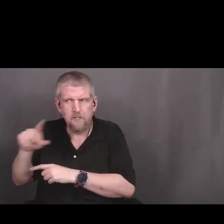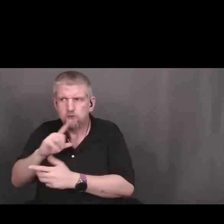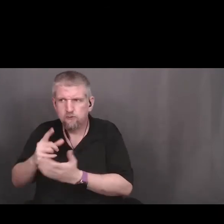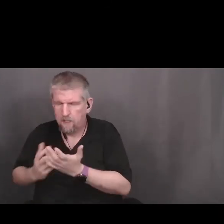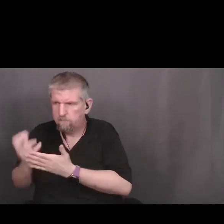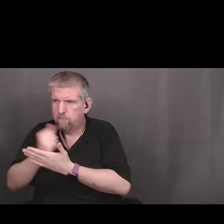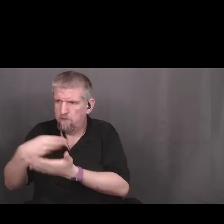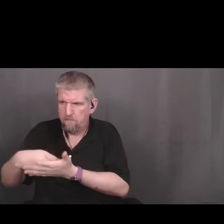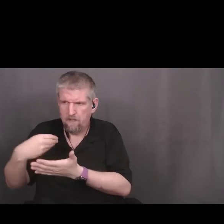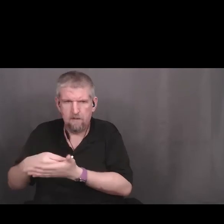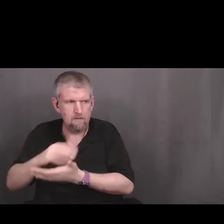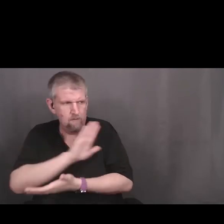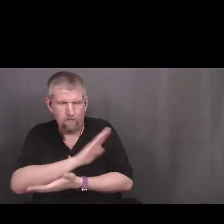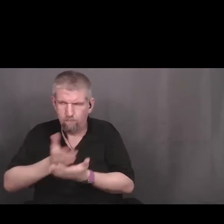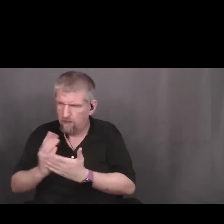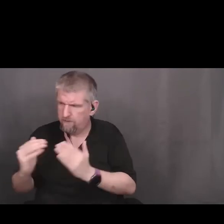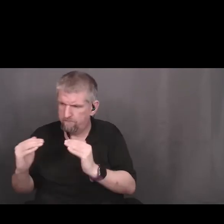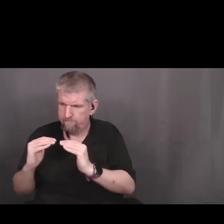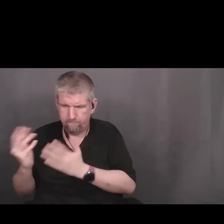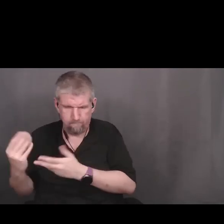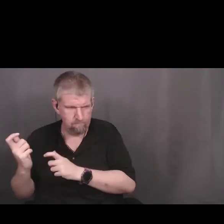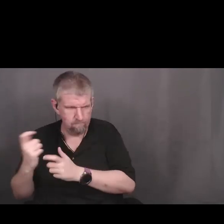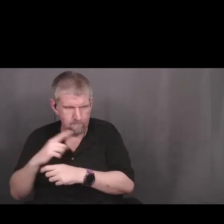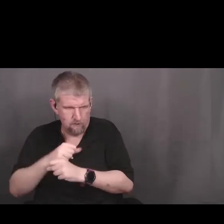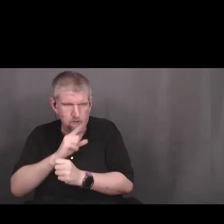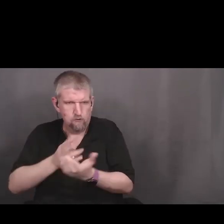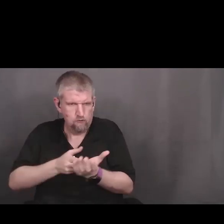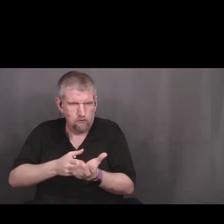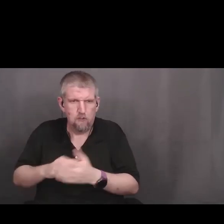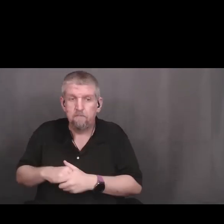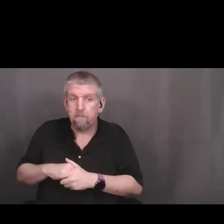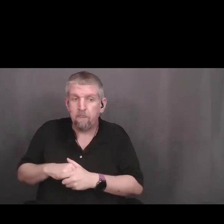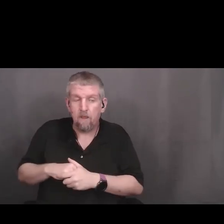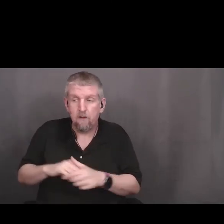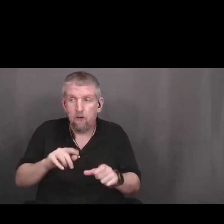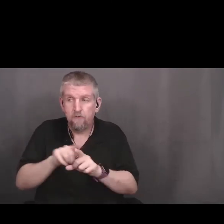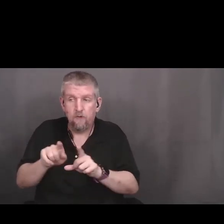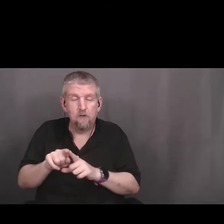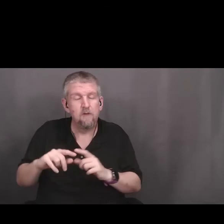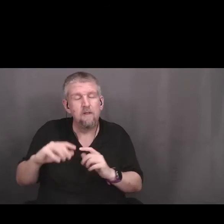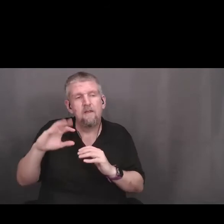that they're entitled to and we also assist with ensuring appropriate wage determinations under the Fair Labor Standards Act